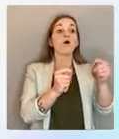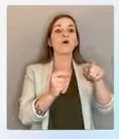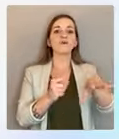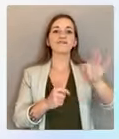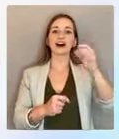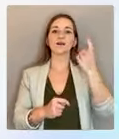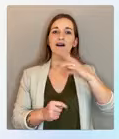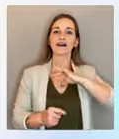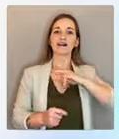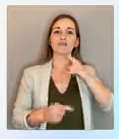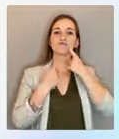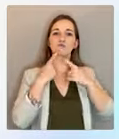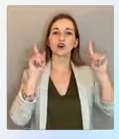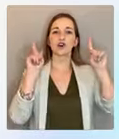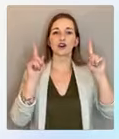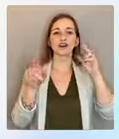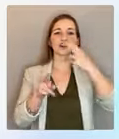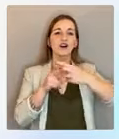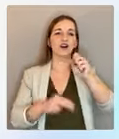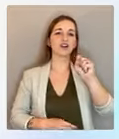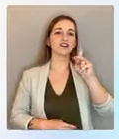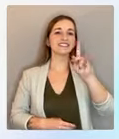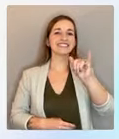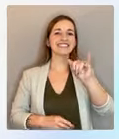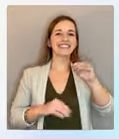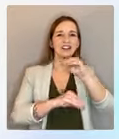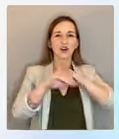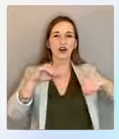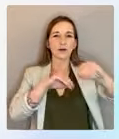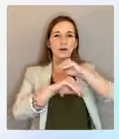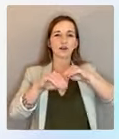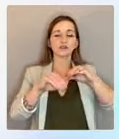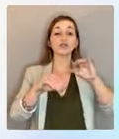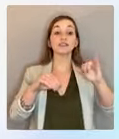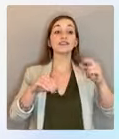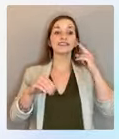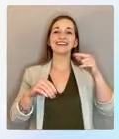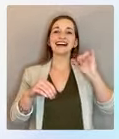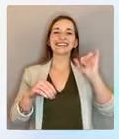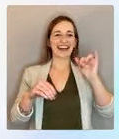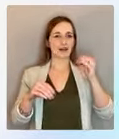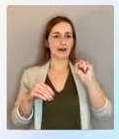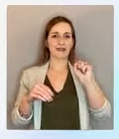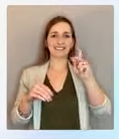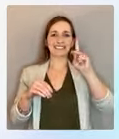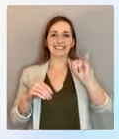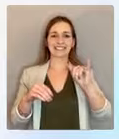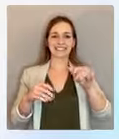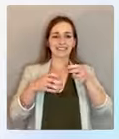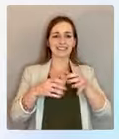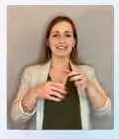is what I call ski locomotion. And ski locomotion works like you're on this giant omnidirectional ski,